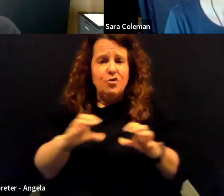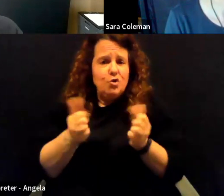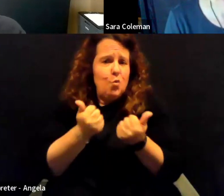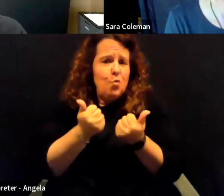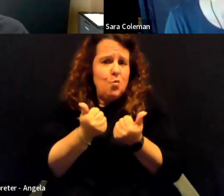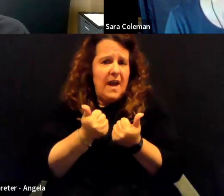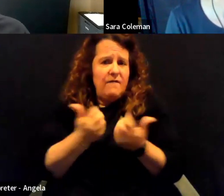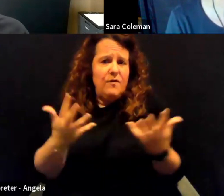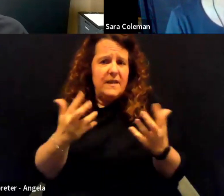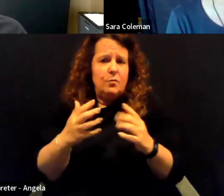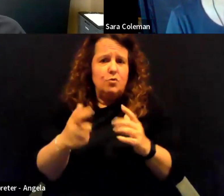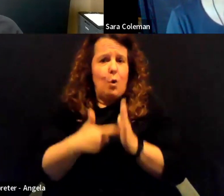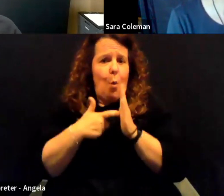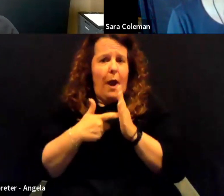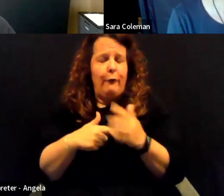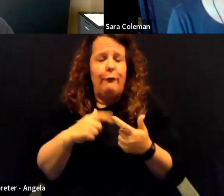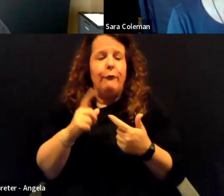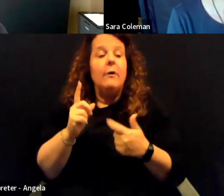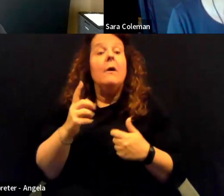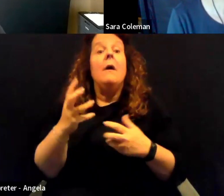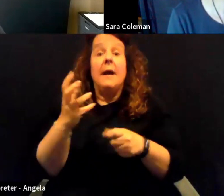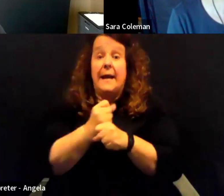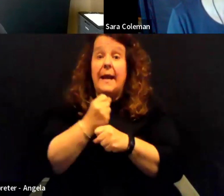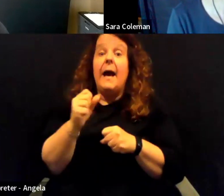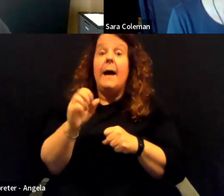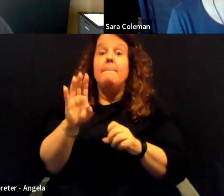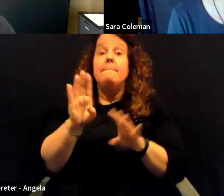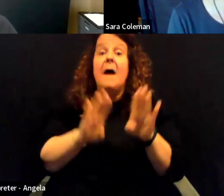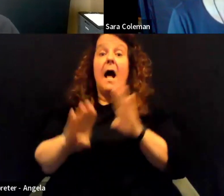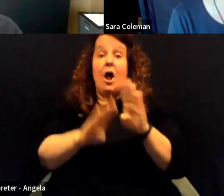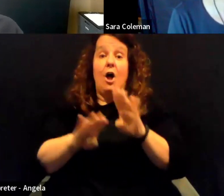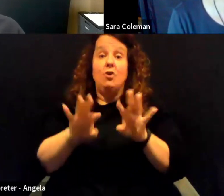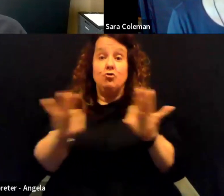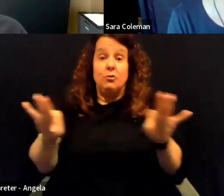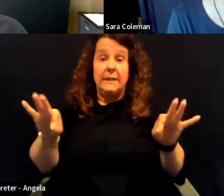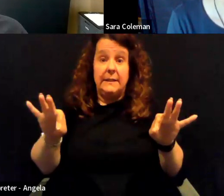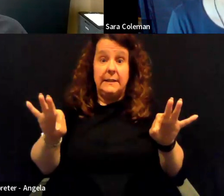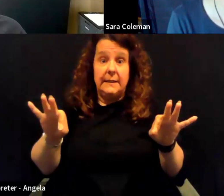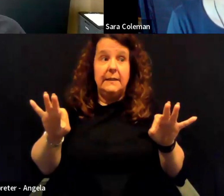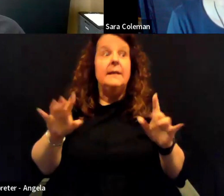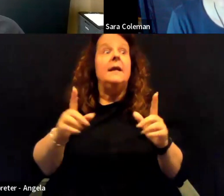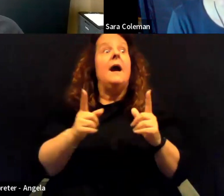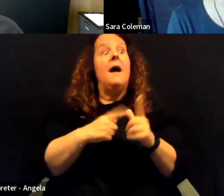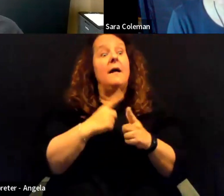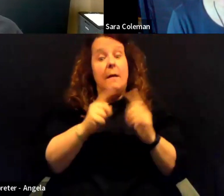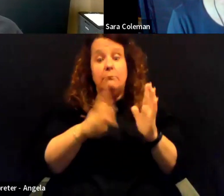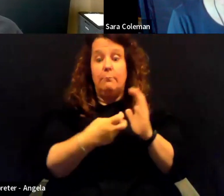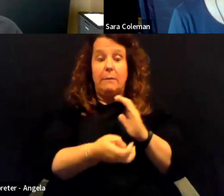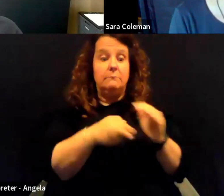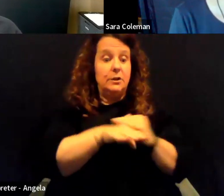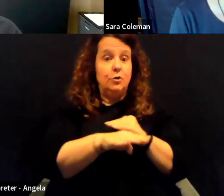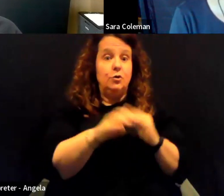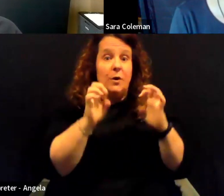I got a biology degree, and then I fell into education and became a high school science